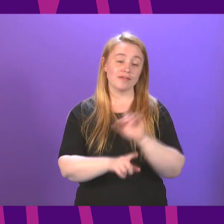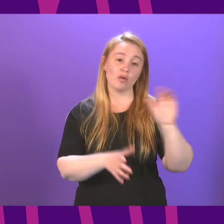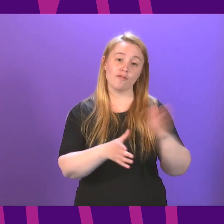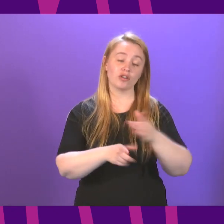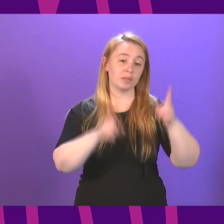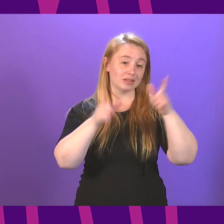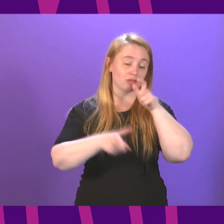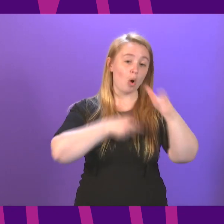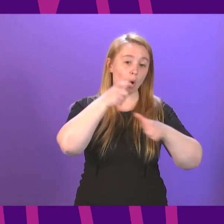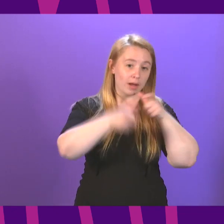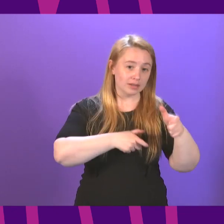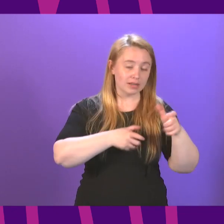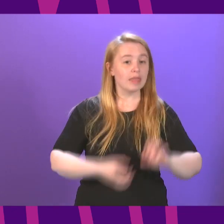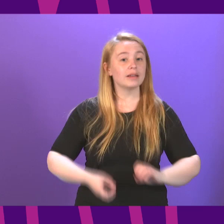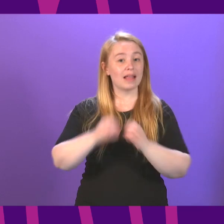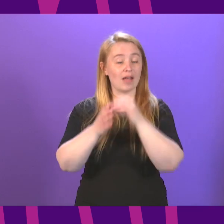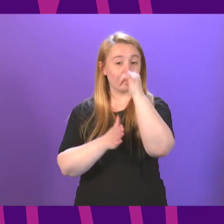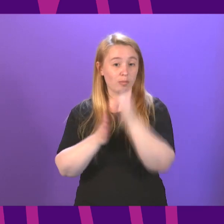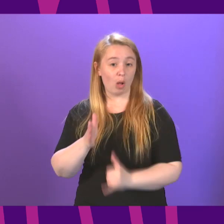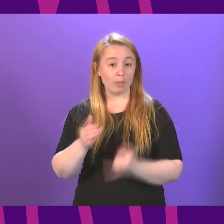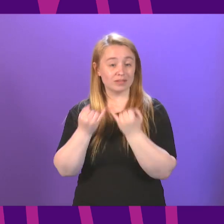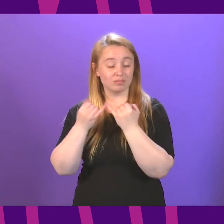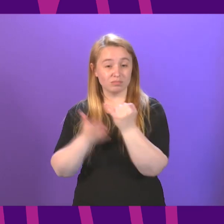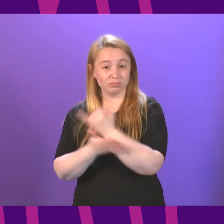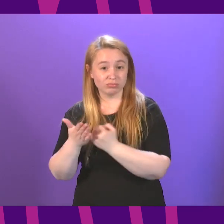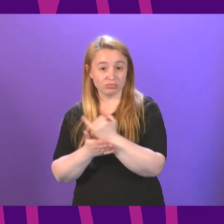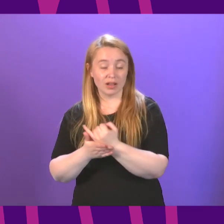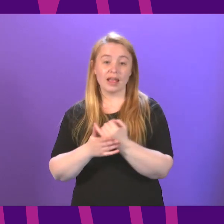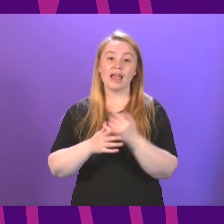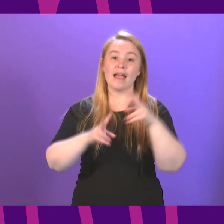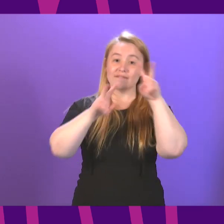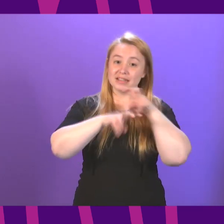The development of the policy was flawed, the appointment of the investigating officer was wrong